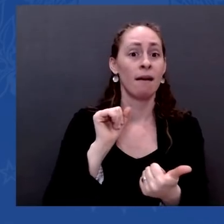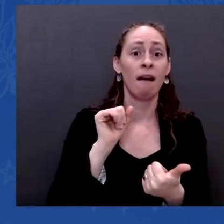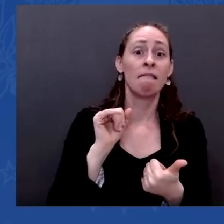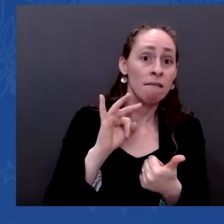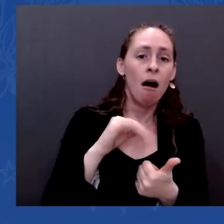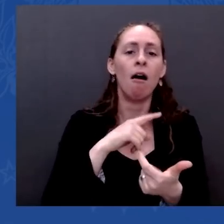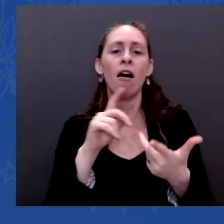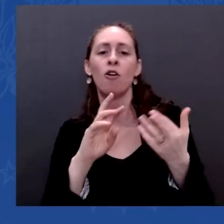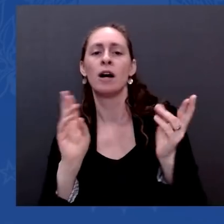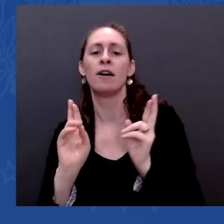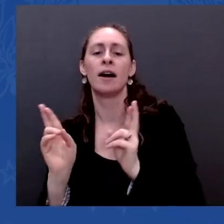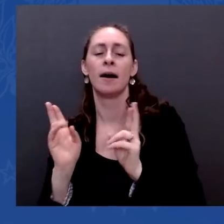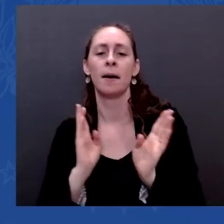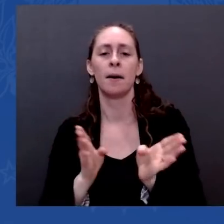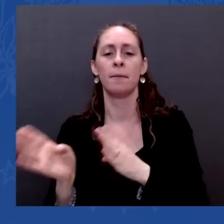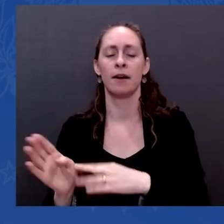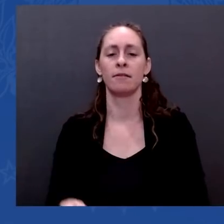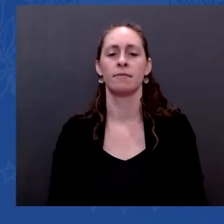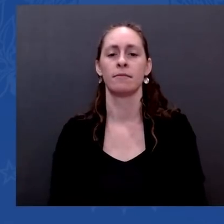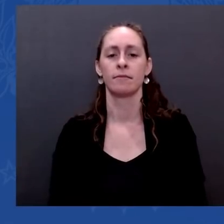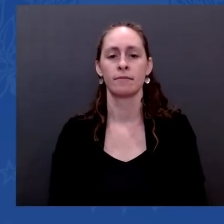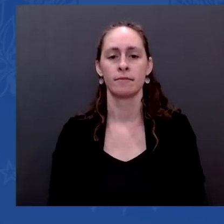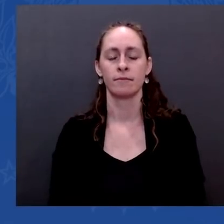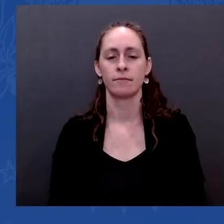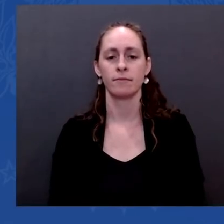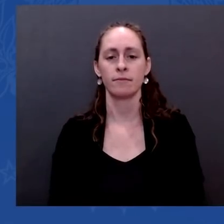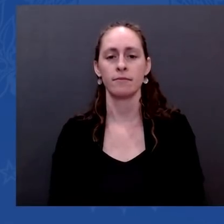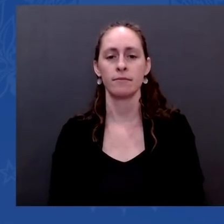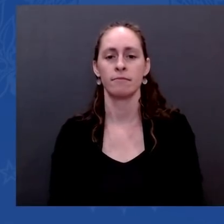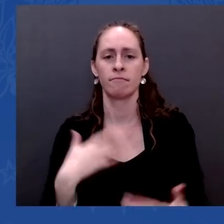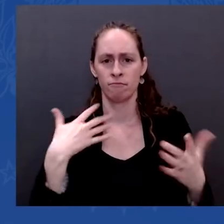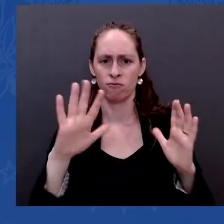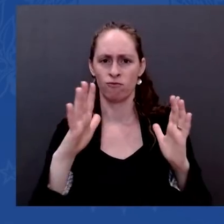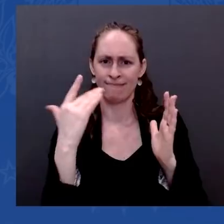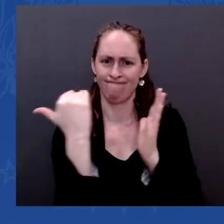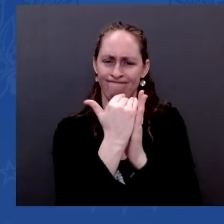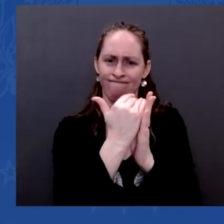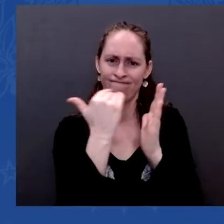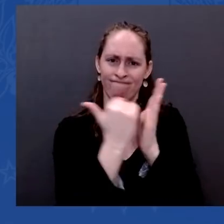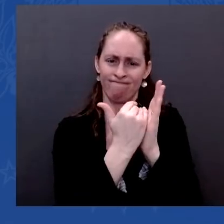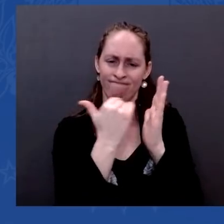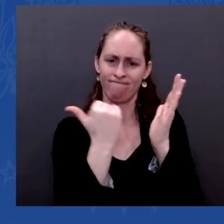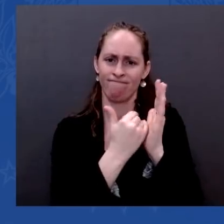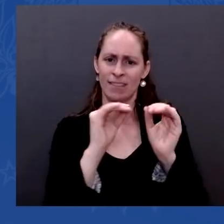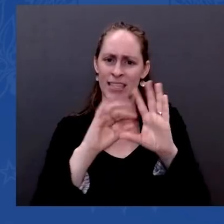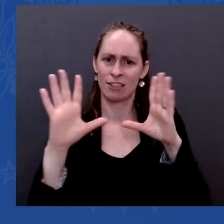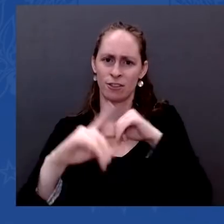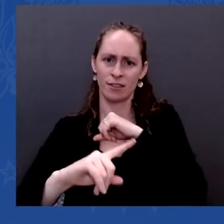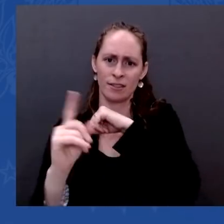That means we need to be able to react at any time, and this is happening.